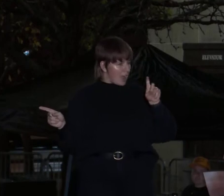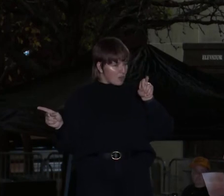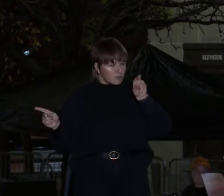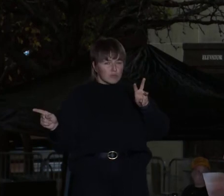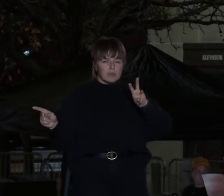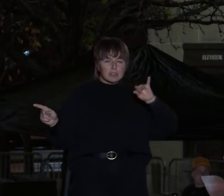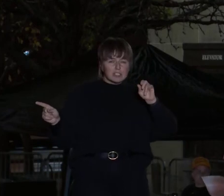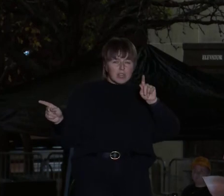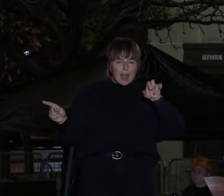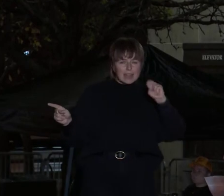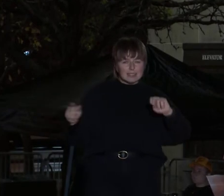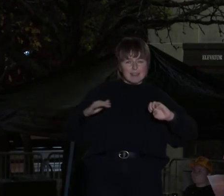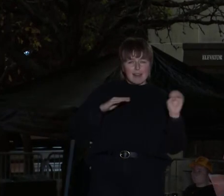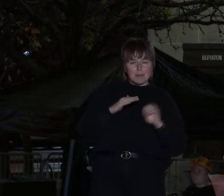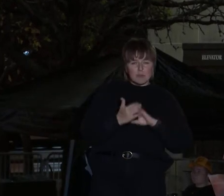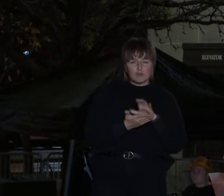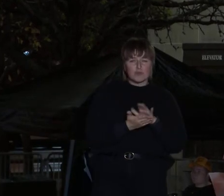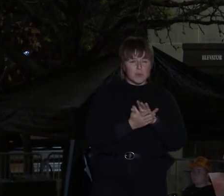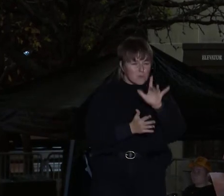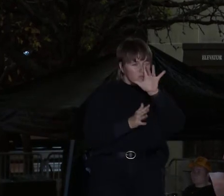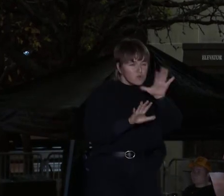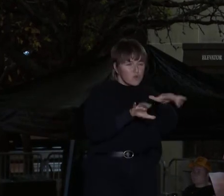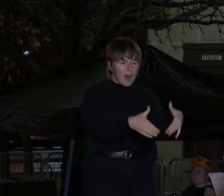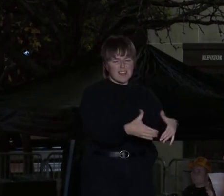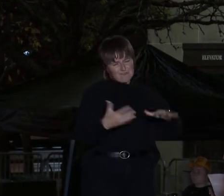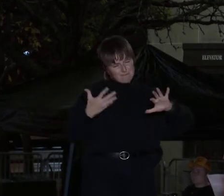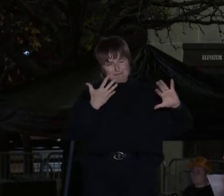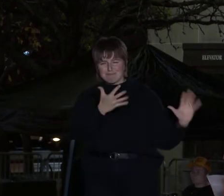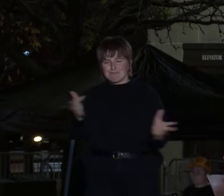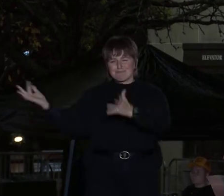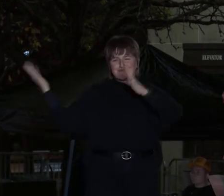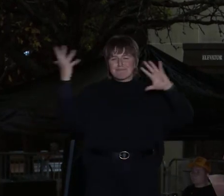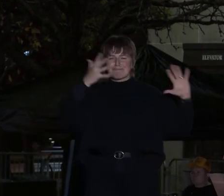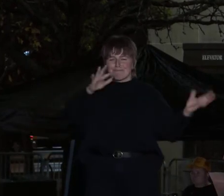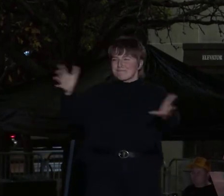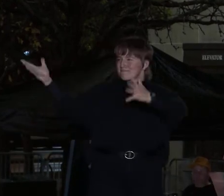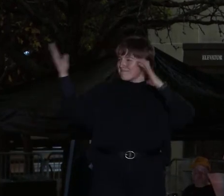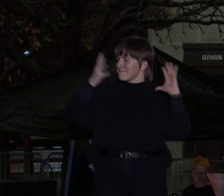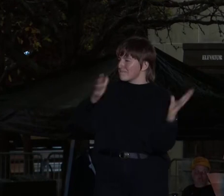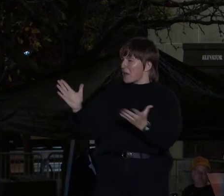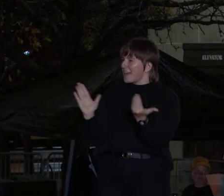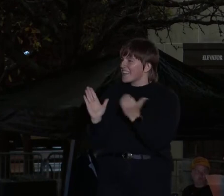THE ANDREW JACKSON ELEMENTARY